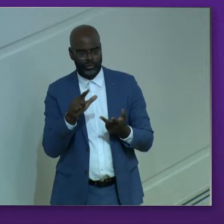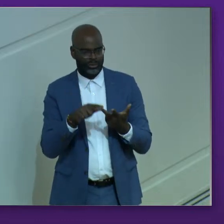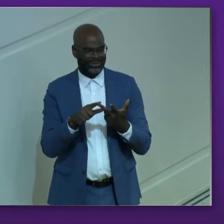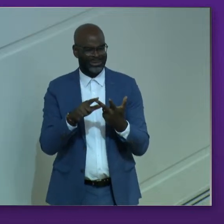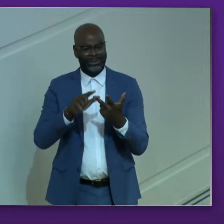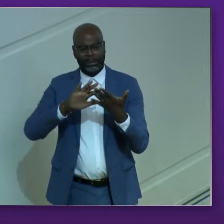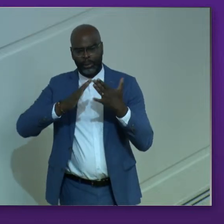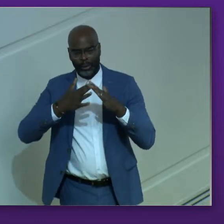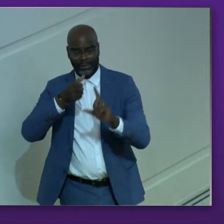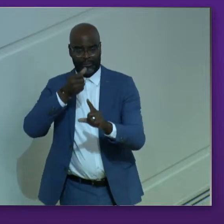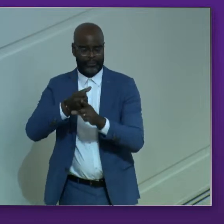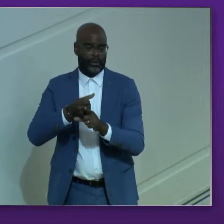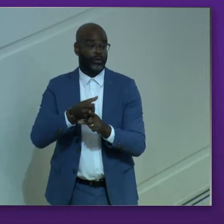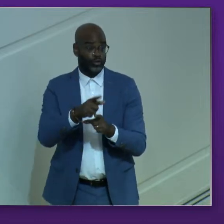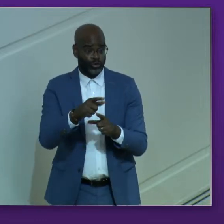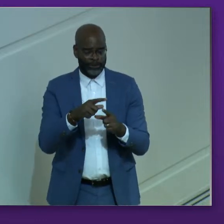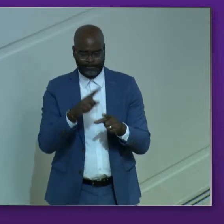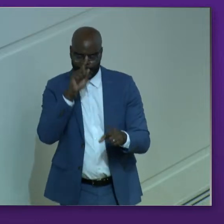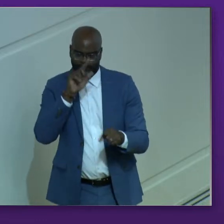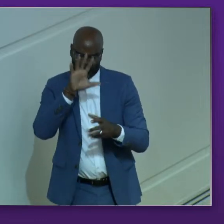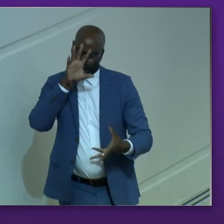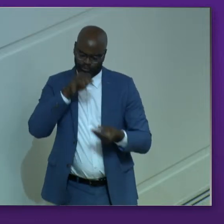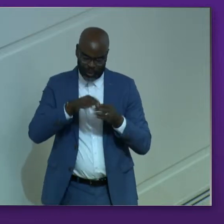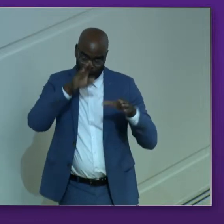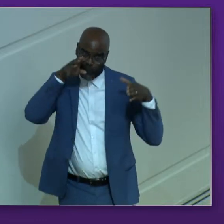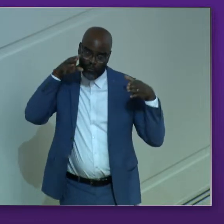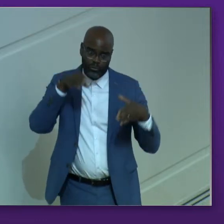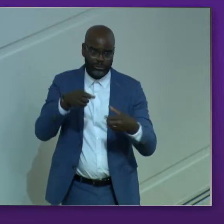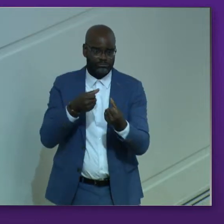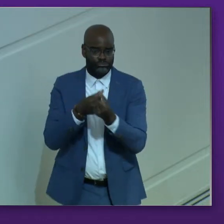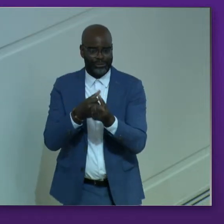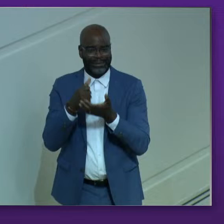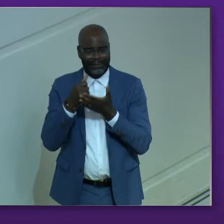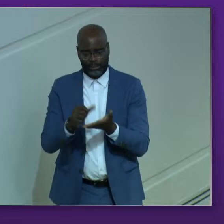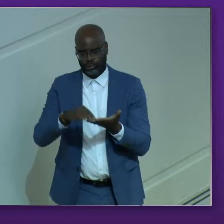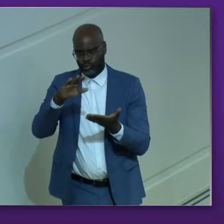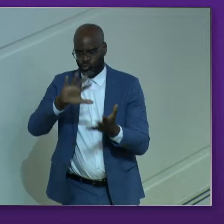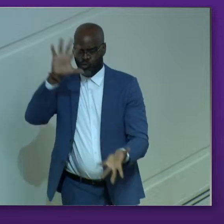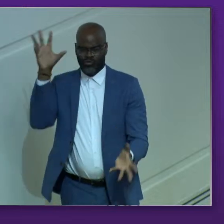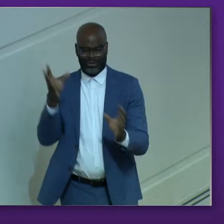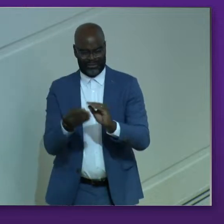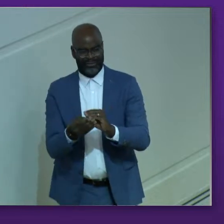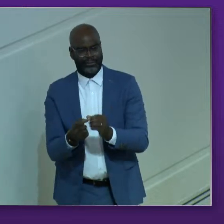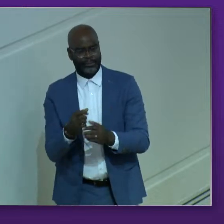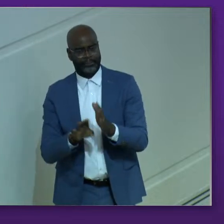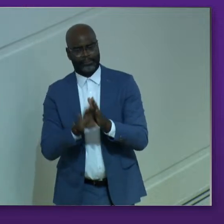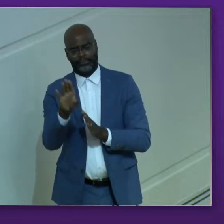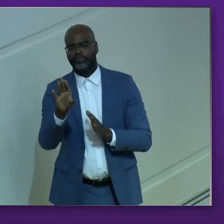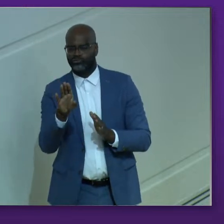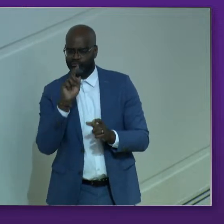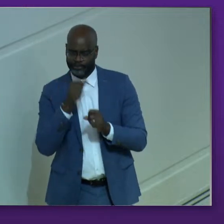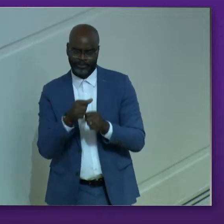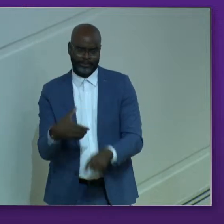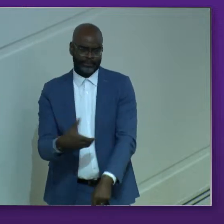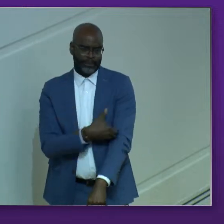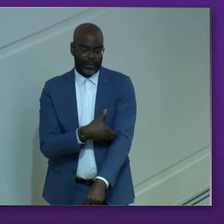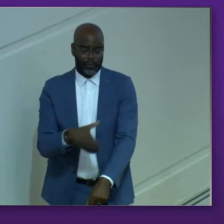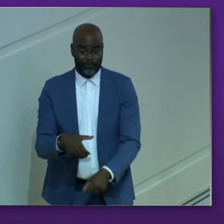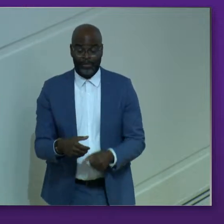THIS ROOM THE INDIVIDUALS WERE WATCHING THE INDIVIDUALS WHO CANNOT MAKE IT TODAY OR SO